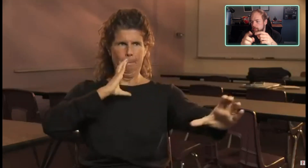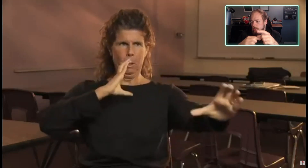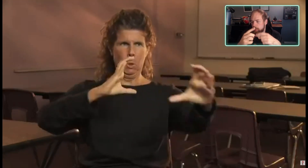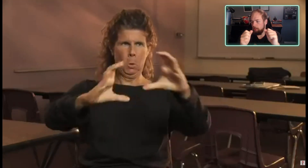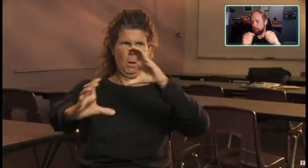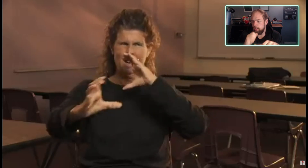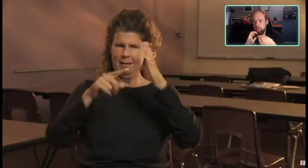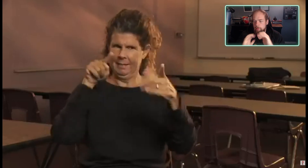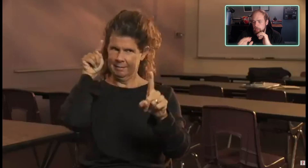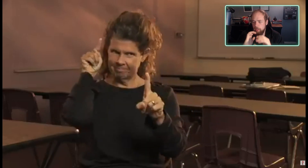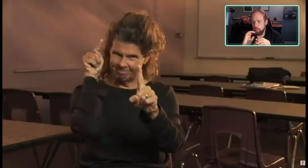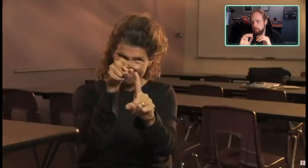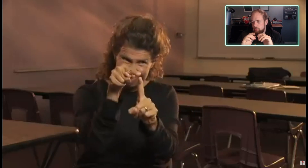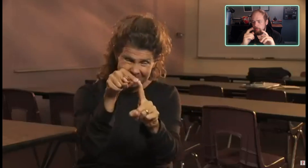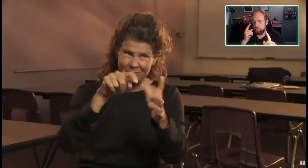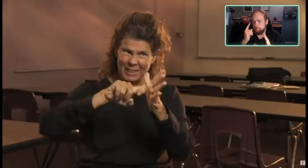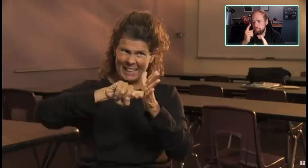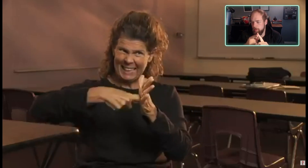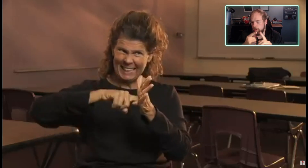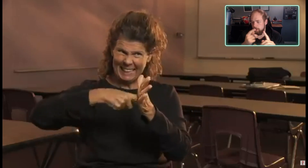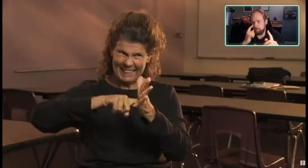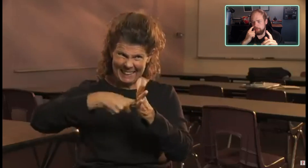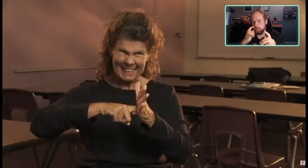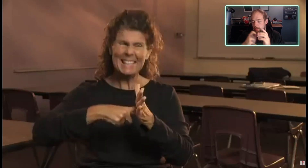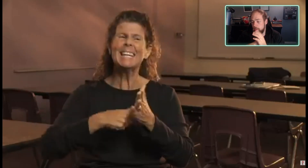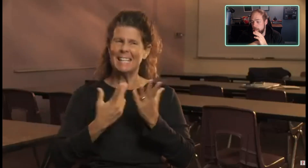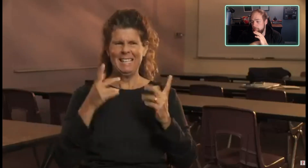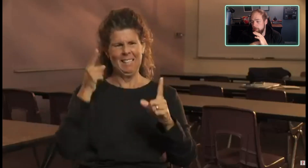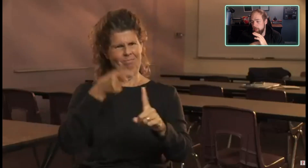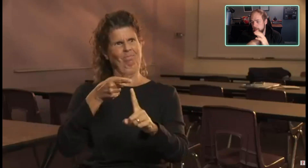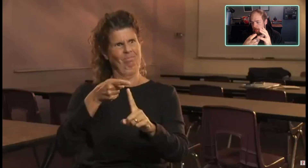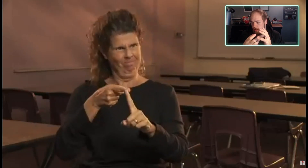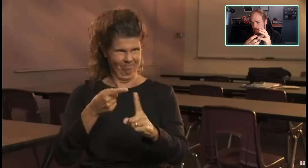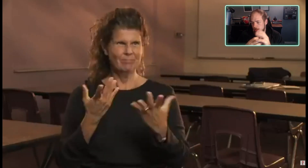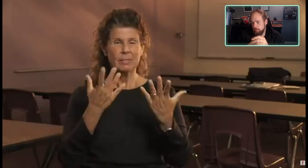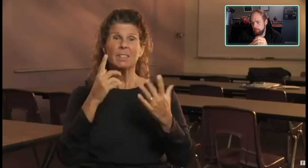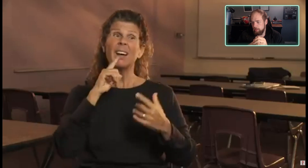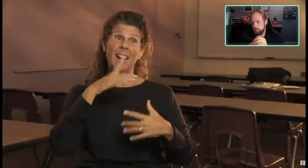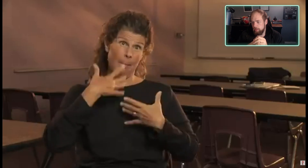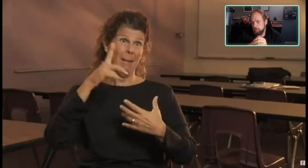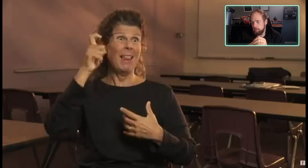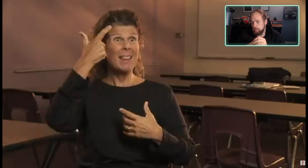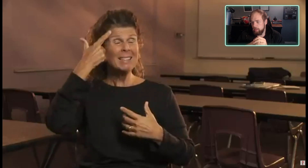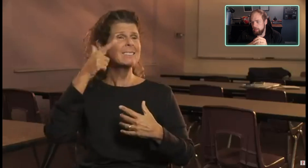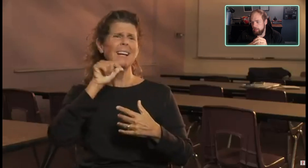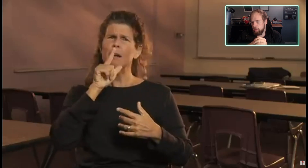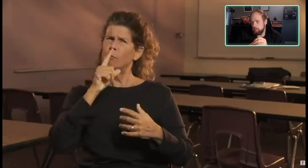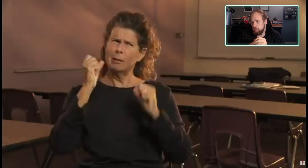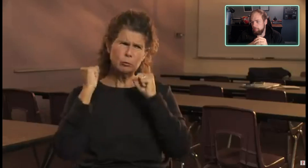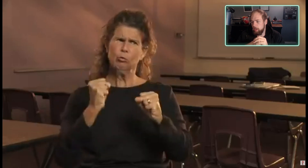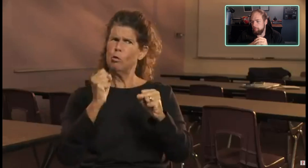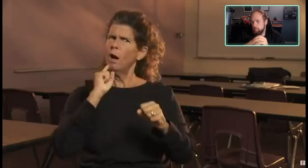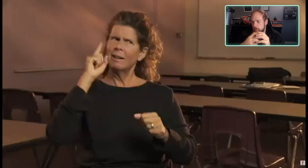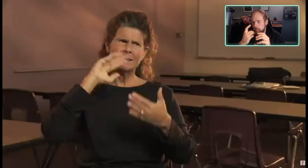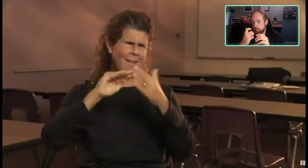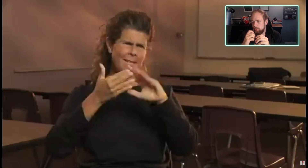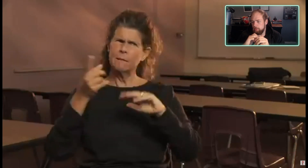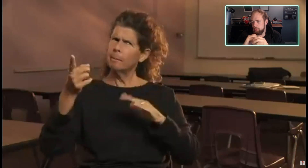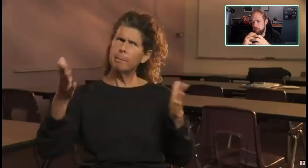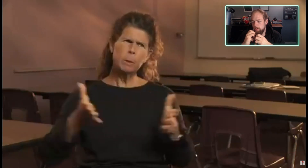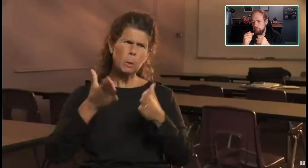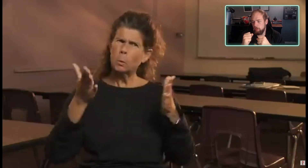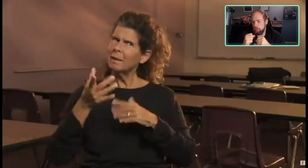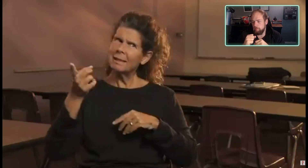sign can communicate point the key point is I'm happy because there's not a strong de